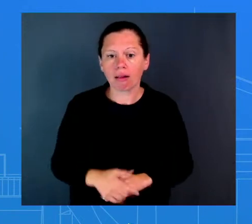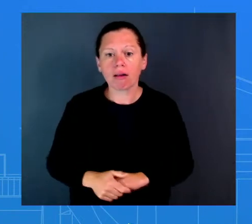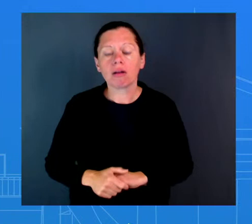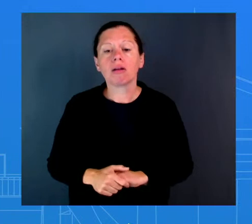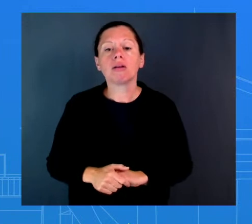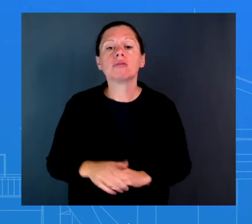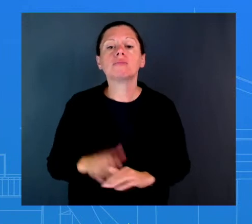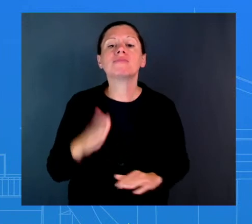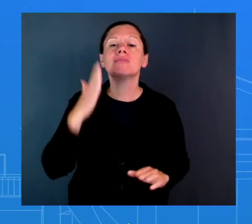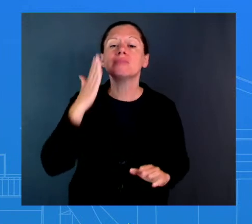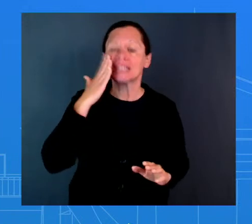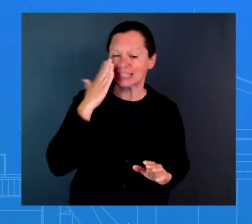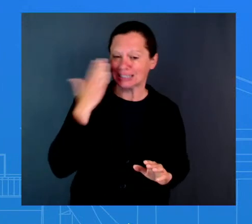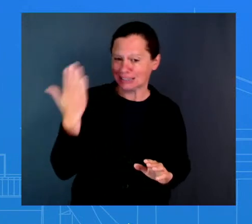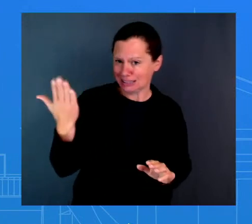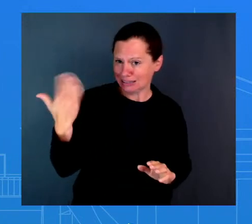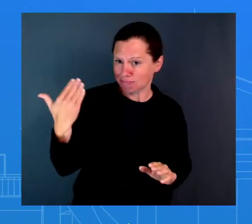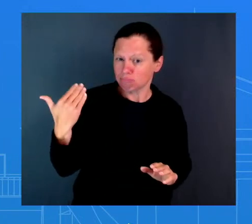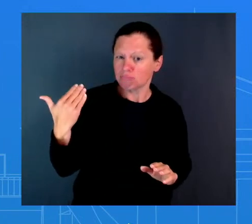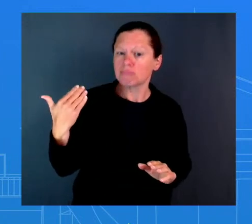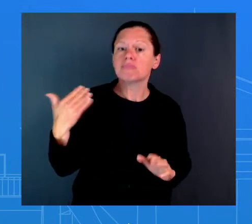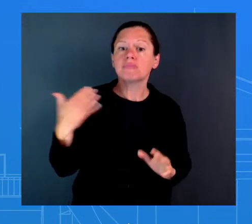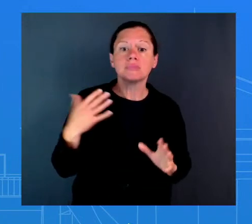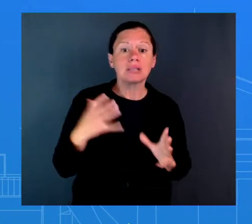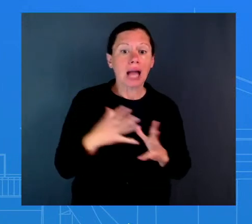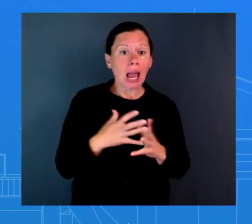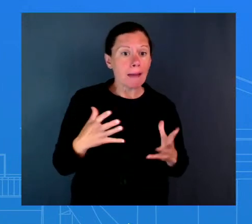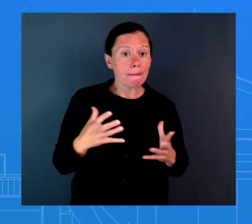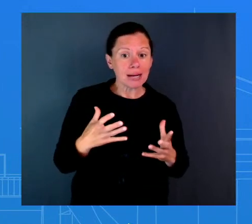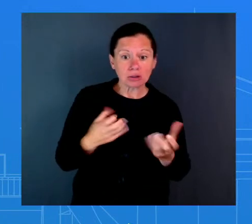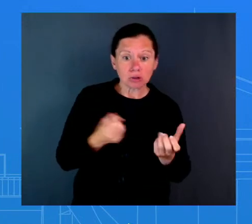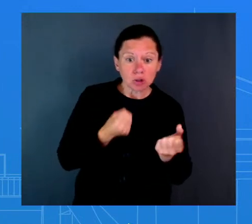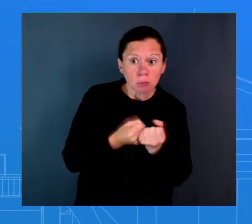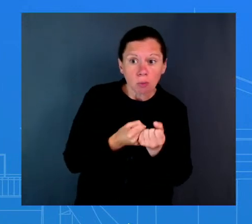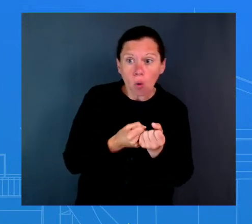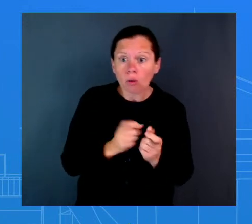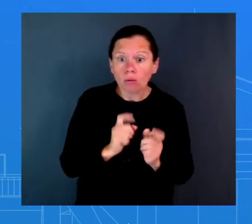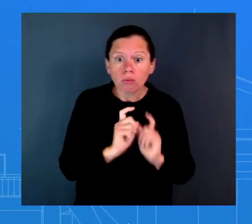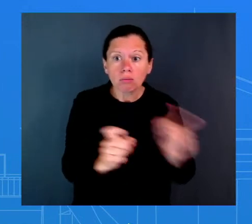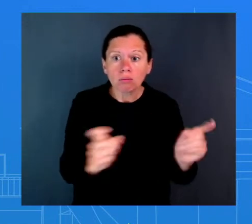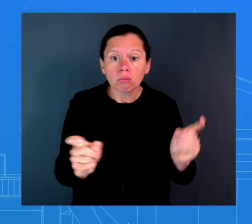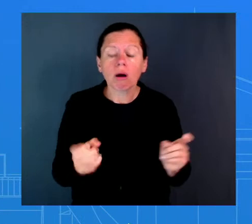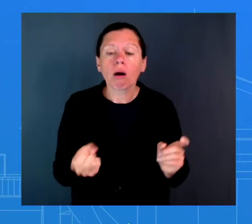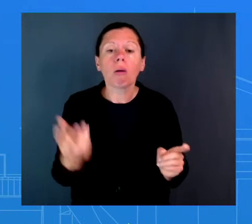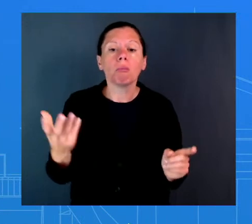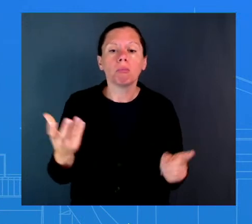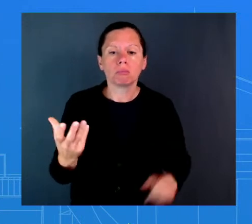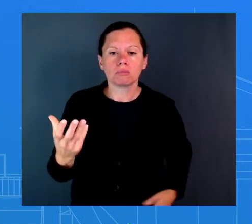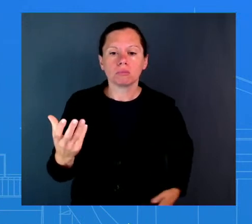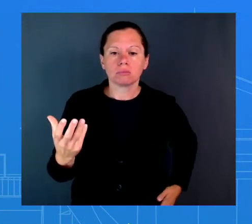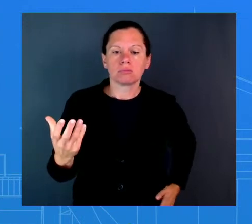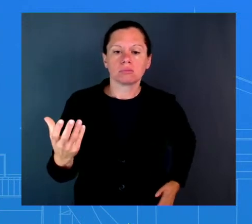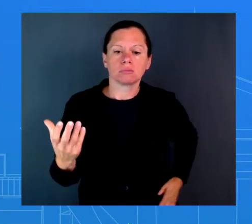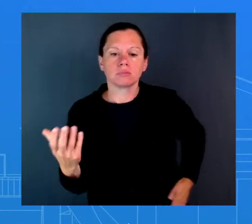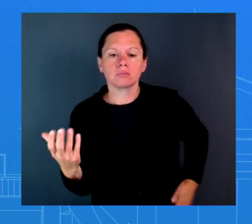that we've provided lest anyone say, "Oh, Jake doesn't know how much assistance we've provided." This is just off the top of my head,